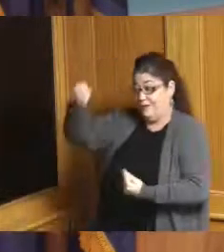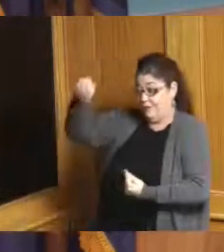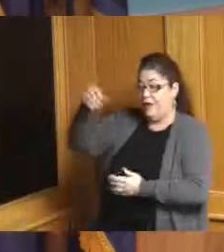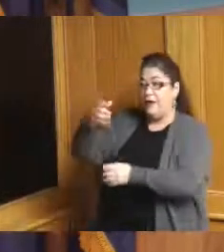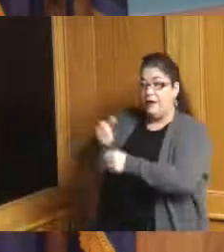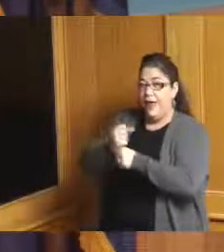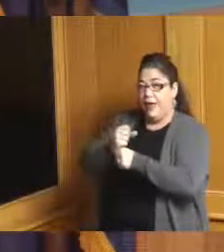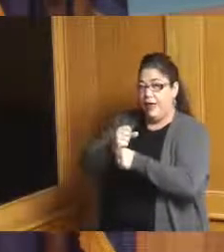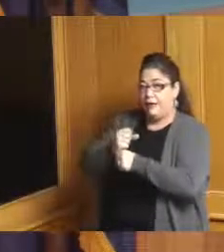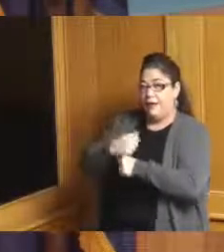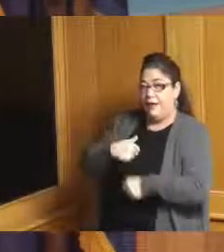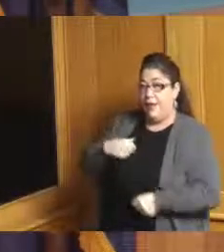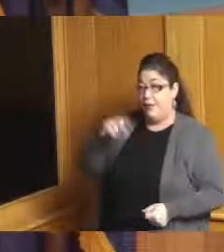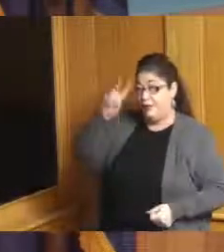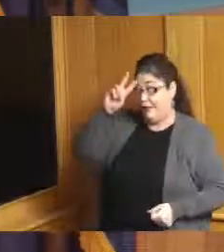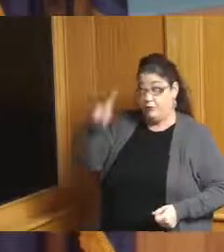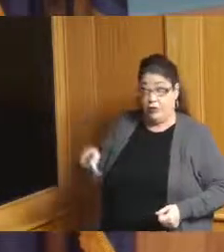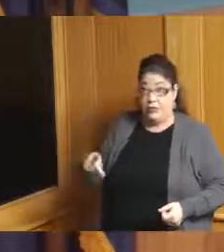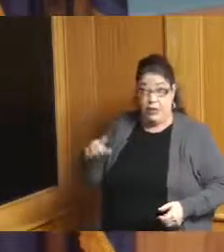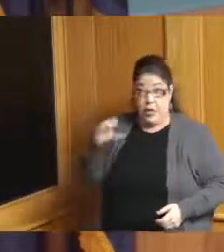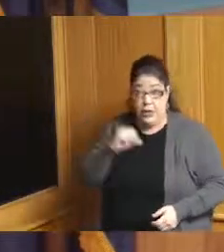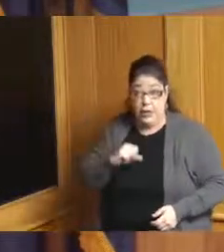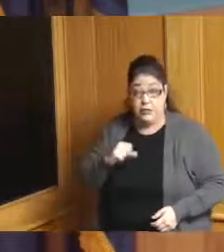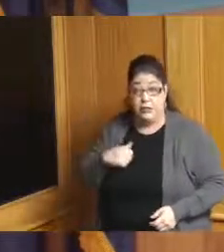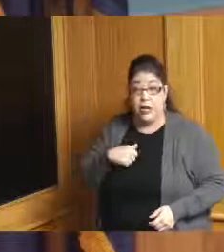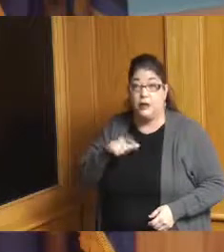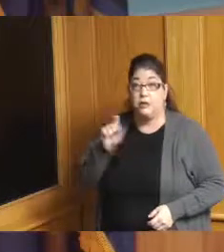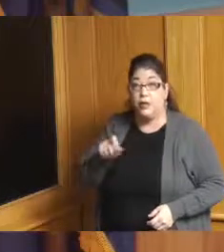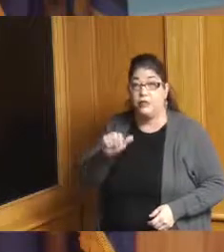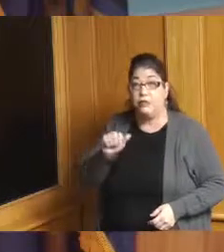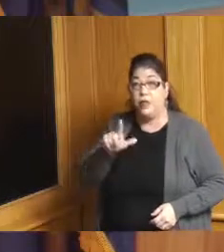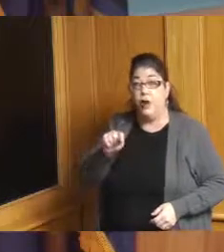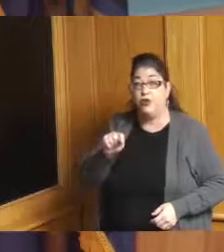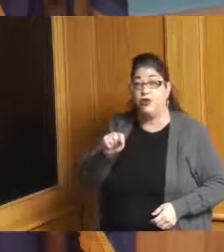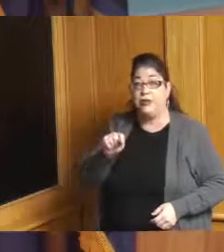President I guess and I was supposed to be an alternate and I said well Commissioner Driehaus